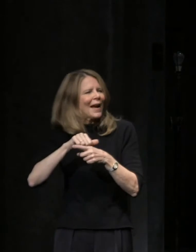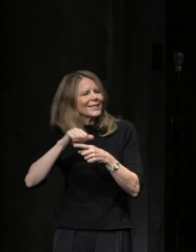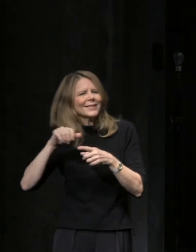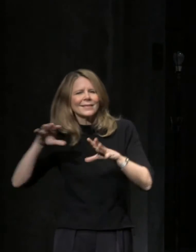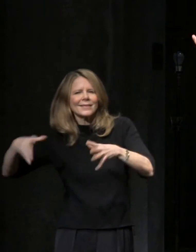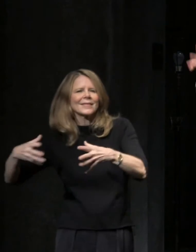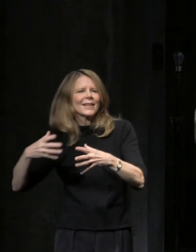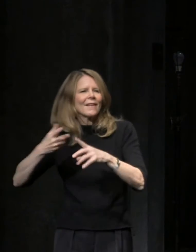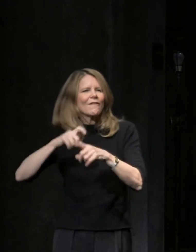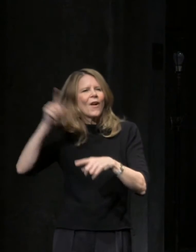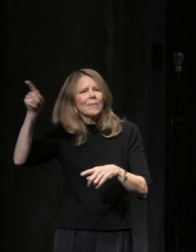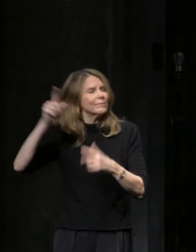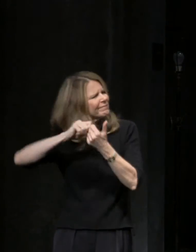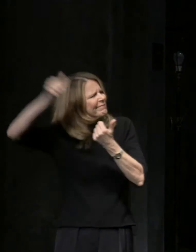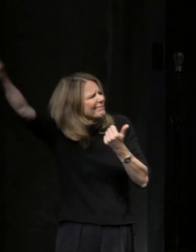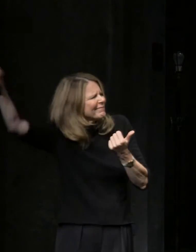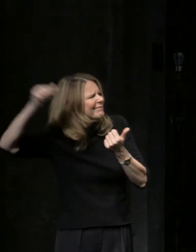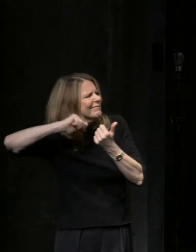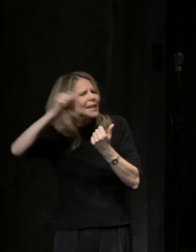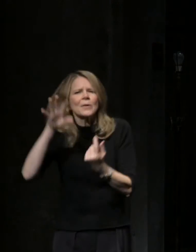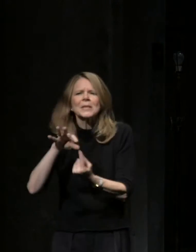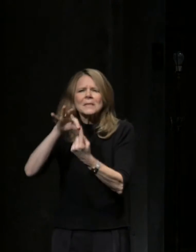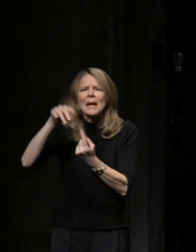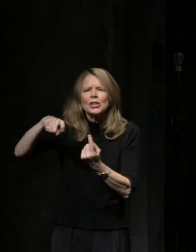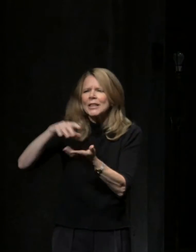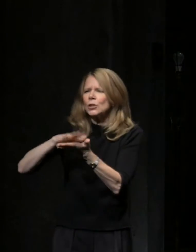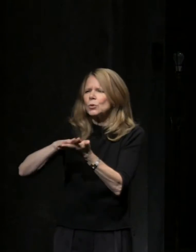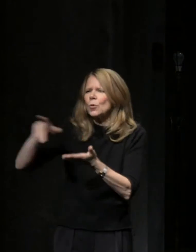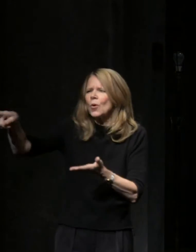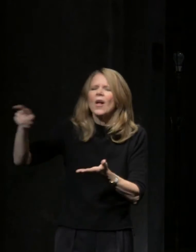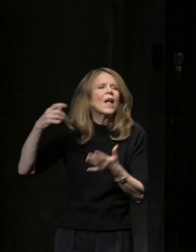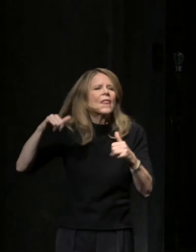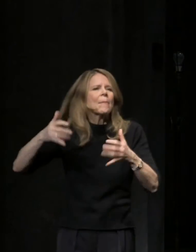from a quite distant special needs school where they had just played basketball.